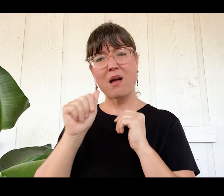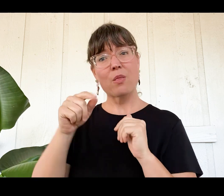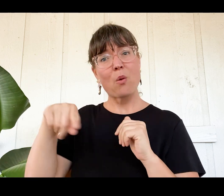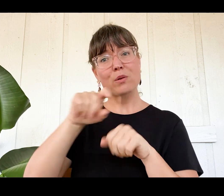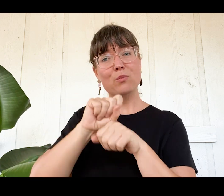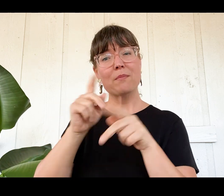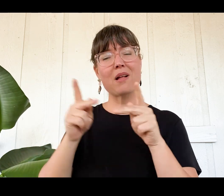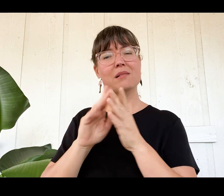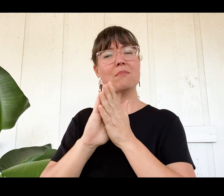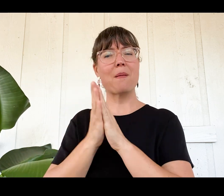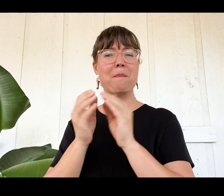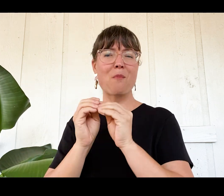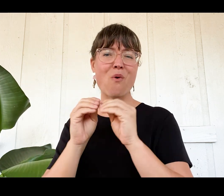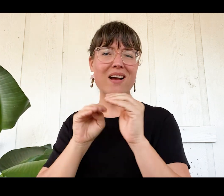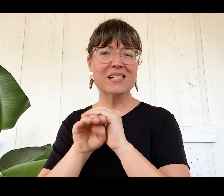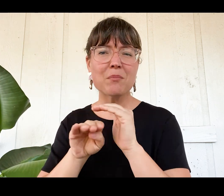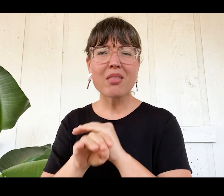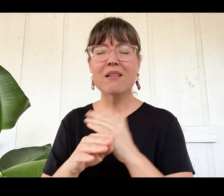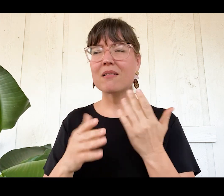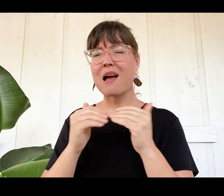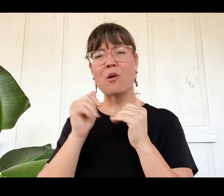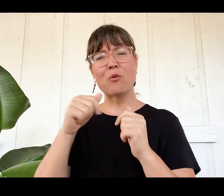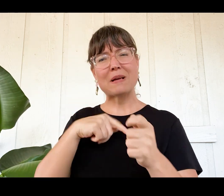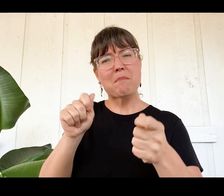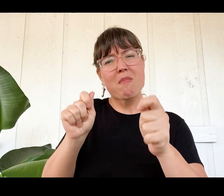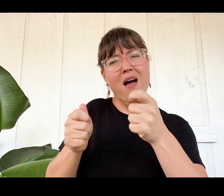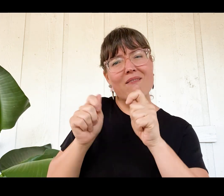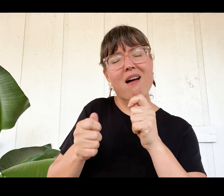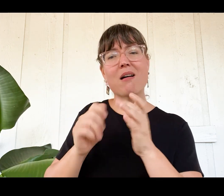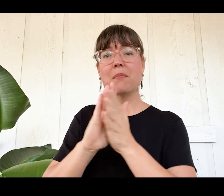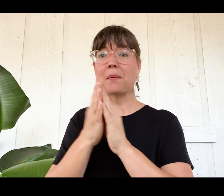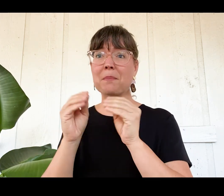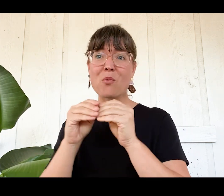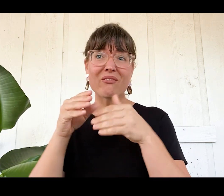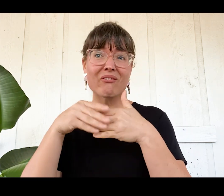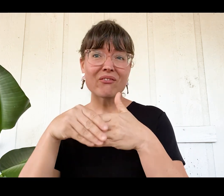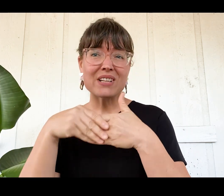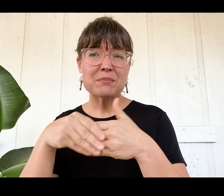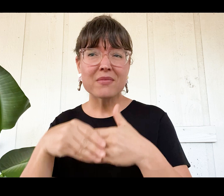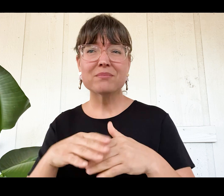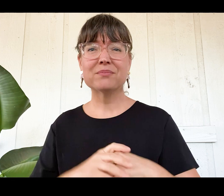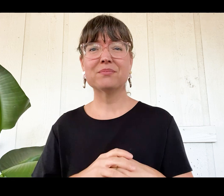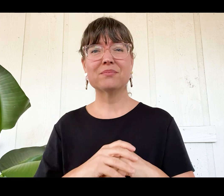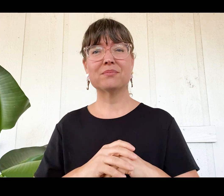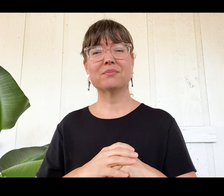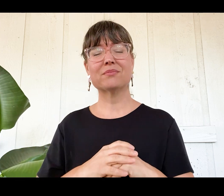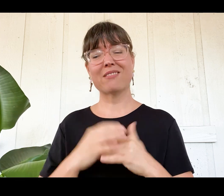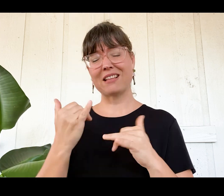and seek opportunities for flexibility so that the workplace can be modified to be fully accessible?